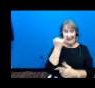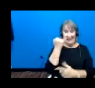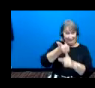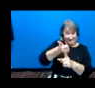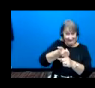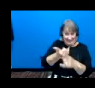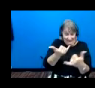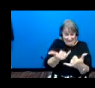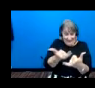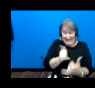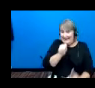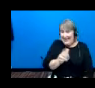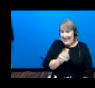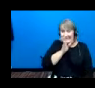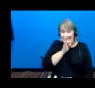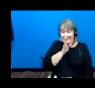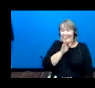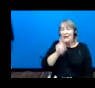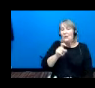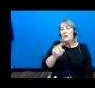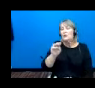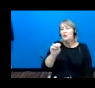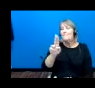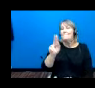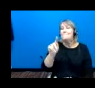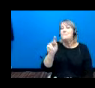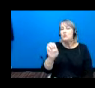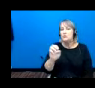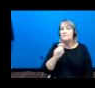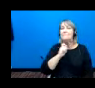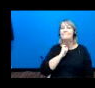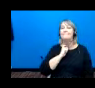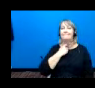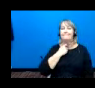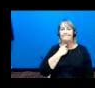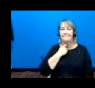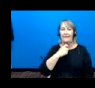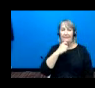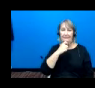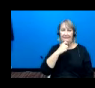please mute your microphone. Carolyn and I have a lot of wonderful information for you, and we're going to be moving through this pretty quickly